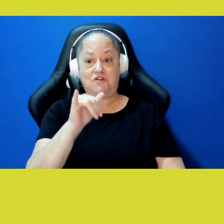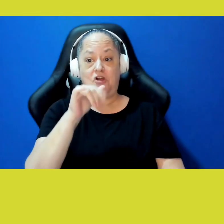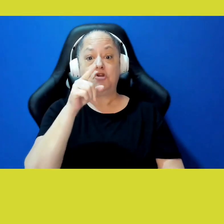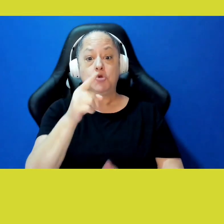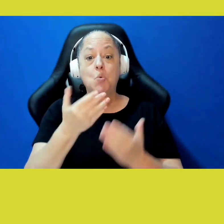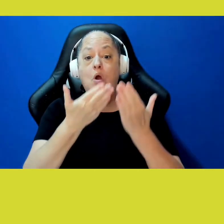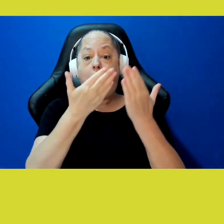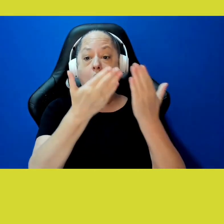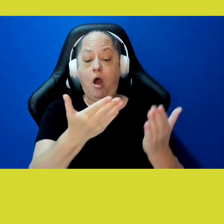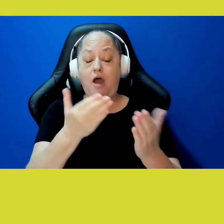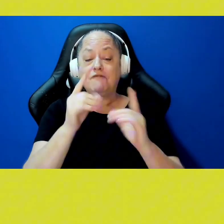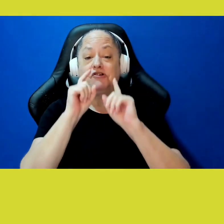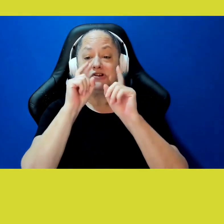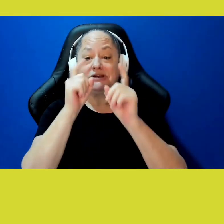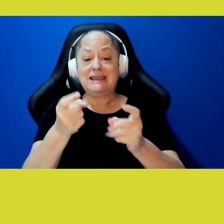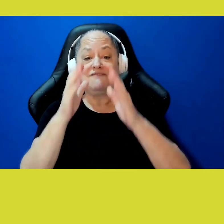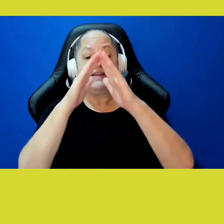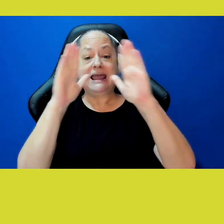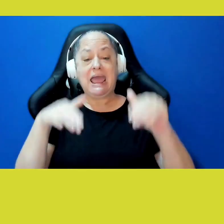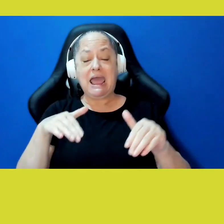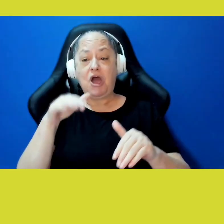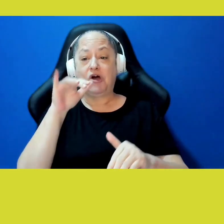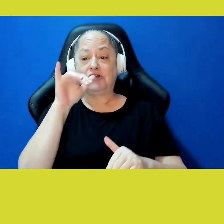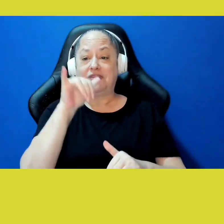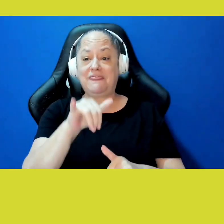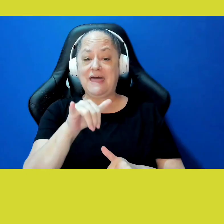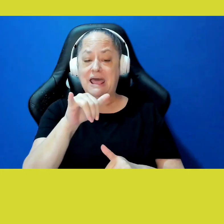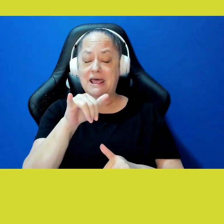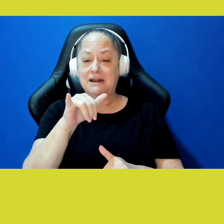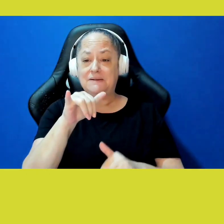given housing that was this kind of housing